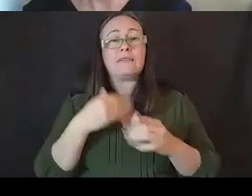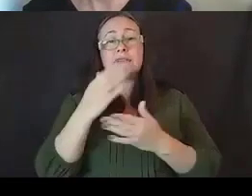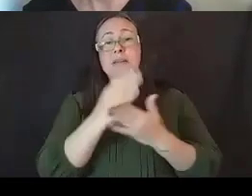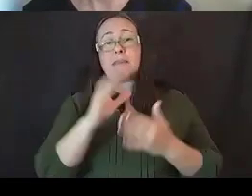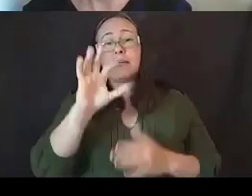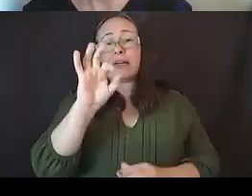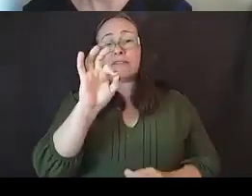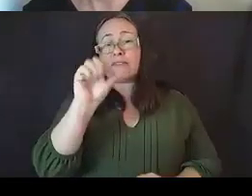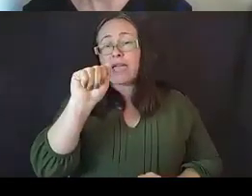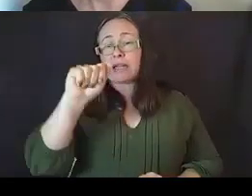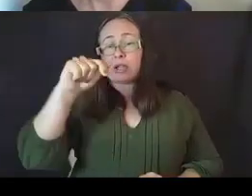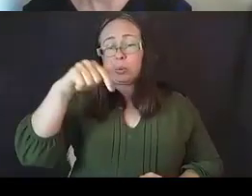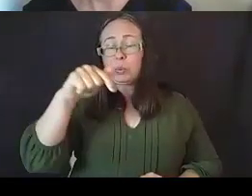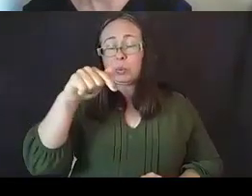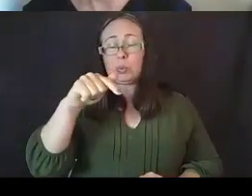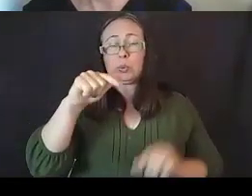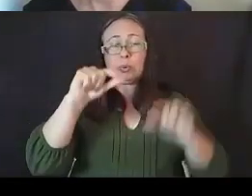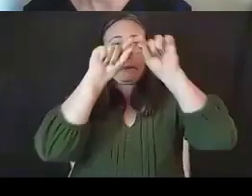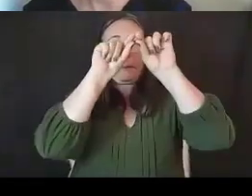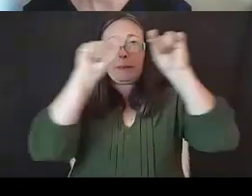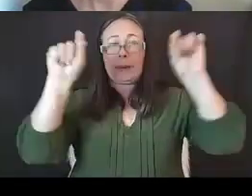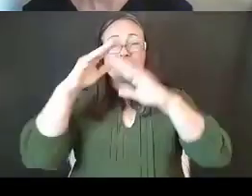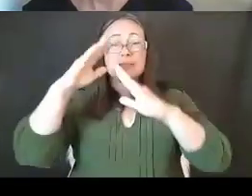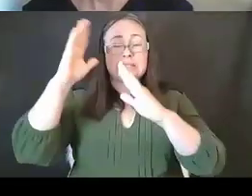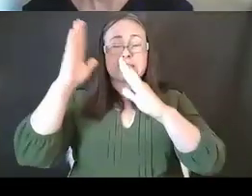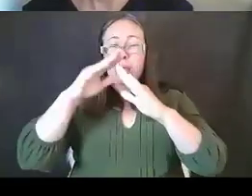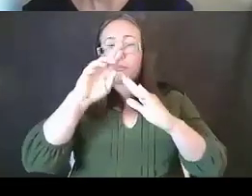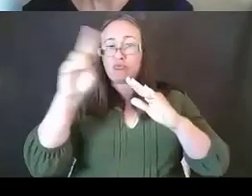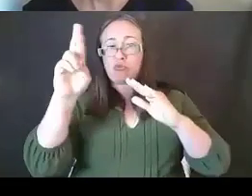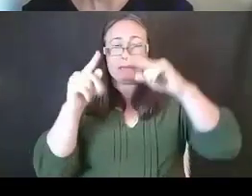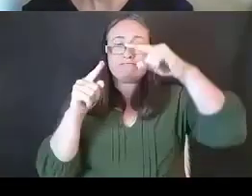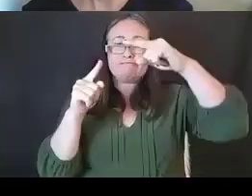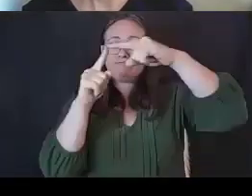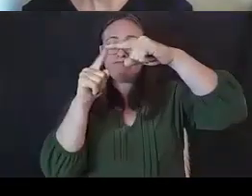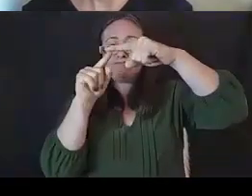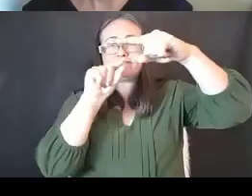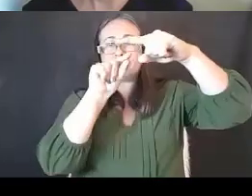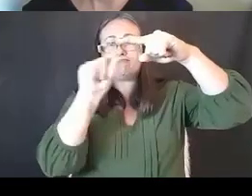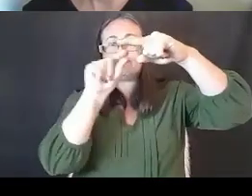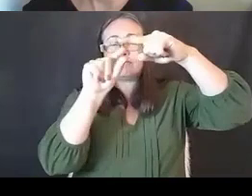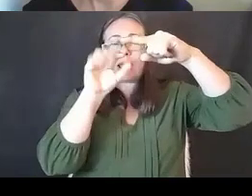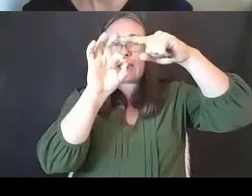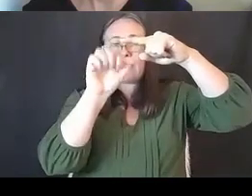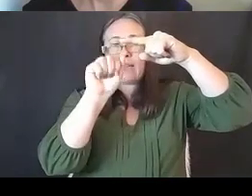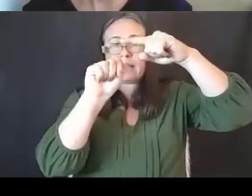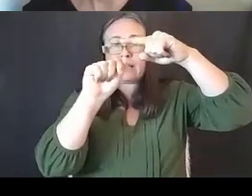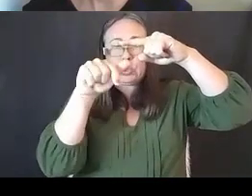Again, the link is on the top right here, and there's some more detailed information in here